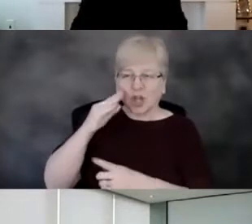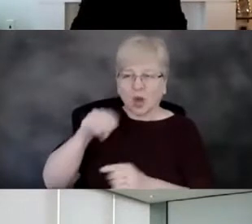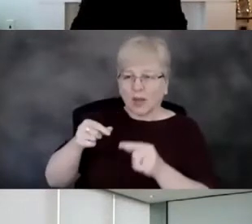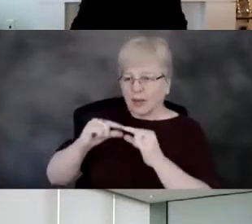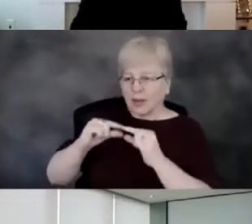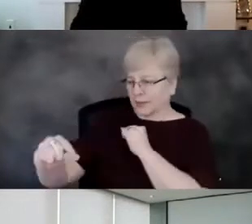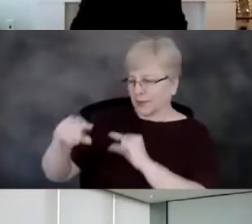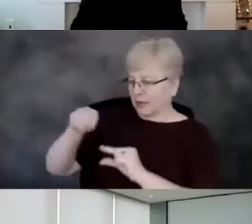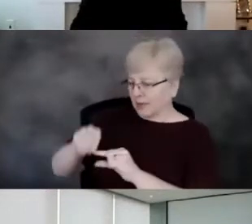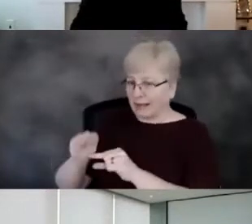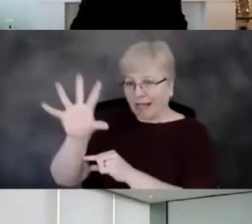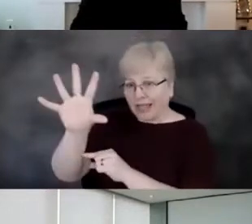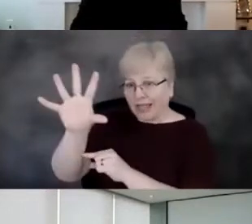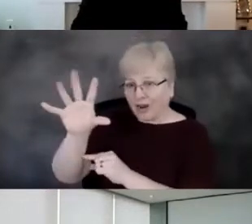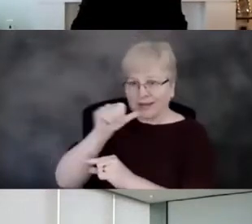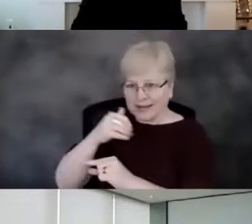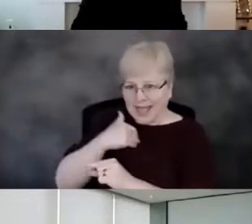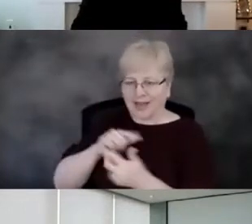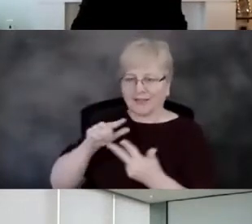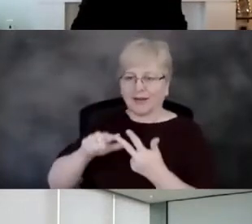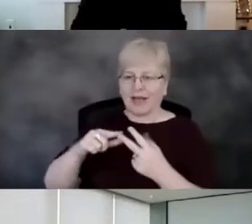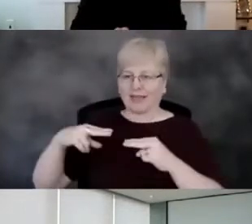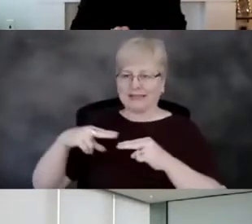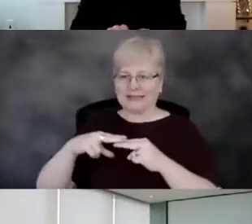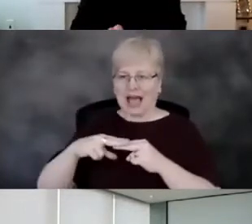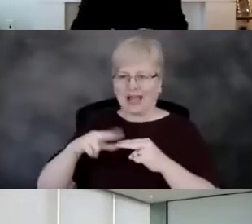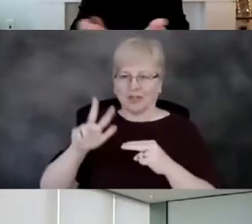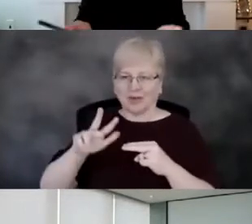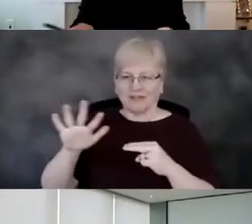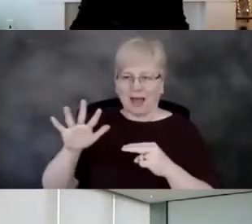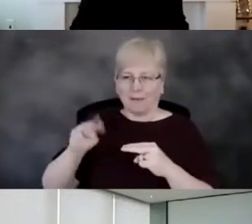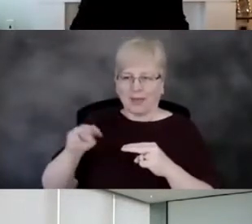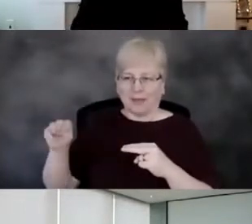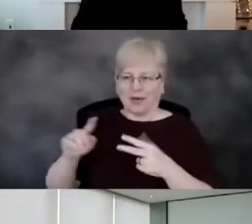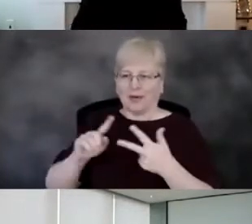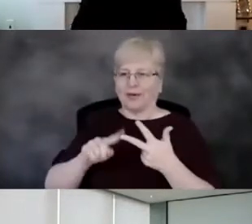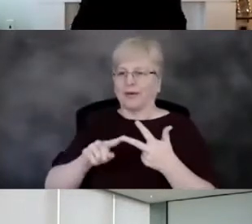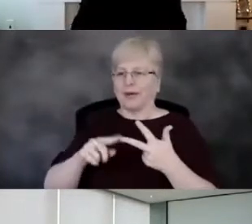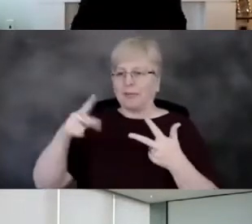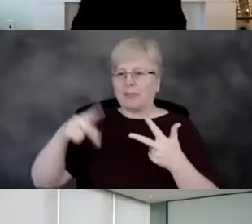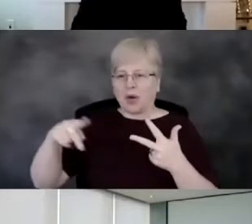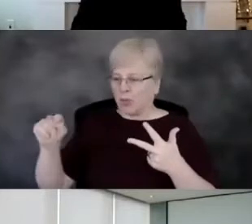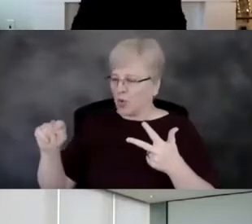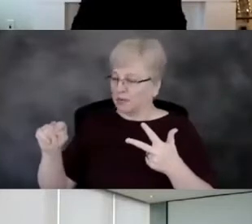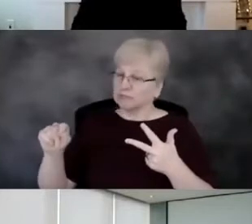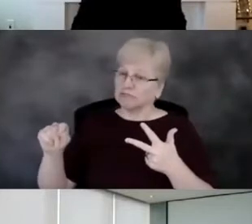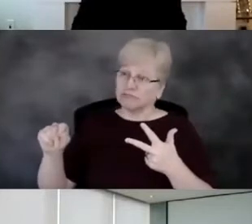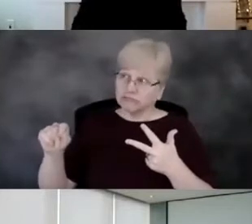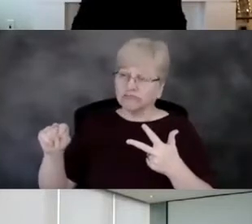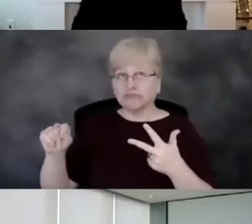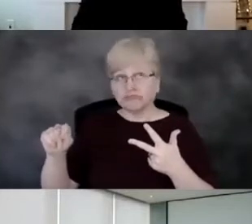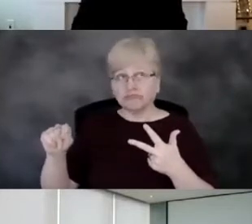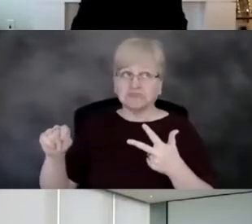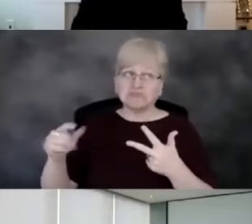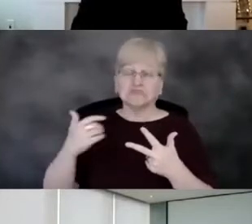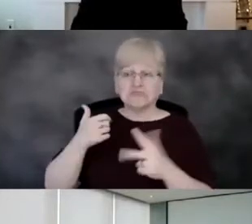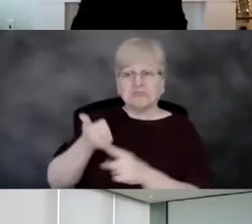16:07:59 of old 35-millimeter slides. Power point, I suppose has many kinds of dimensions